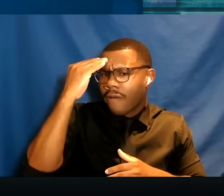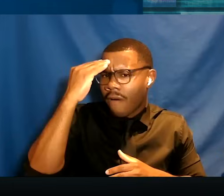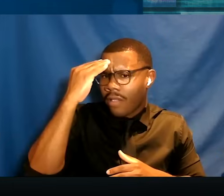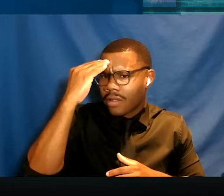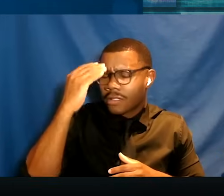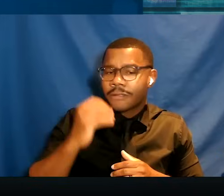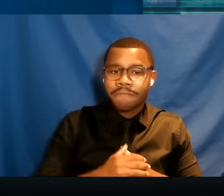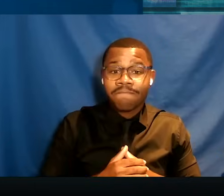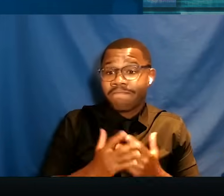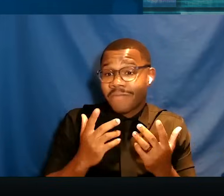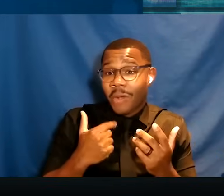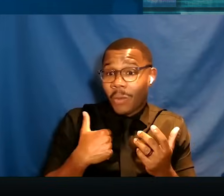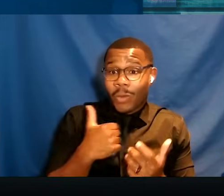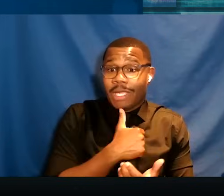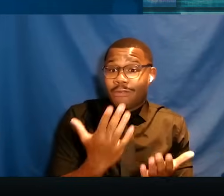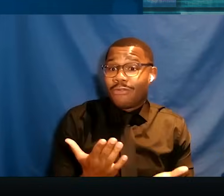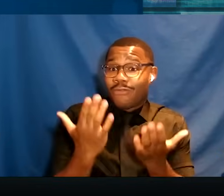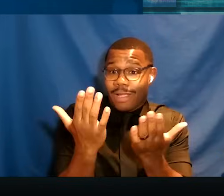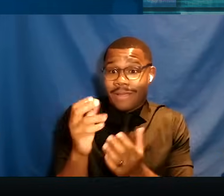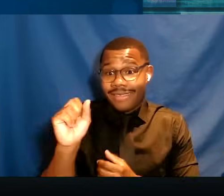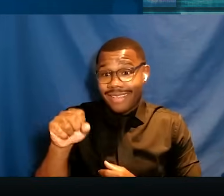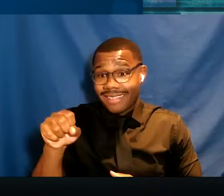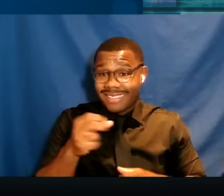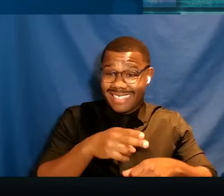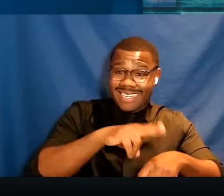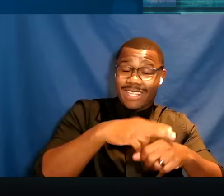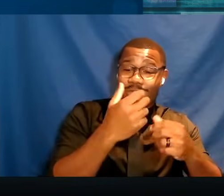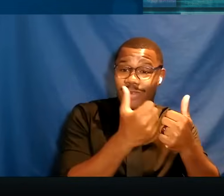Our national board recommends a yes vote by an 86% margin.